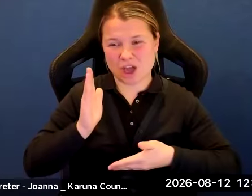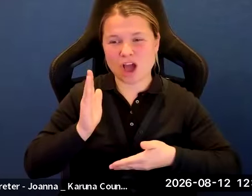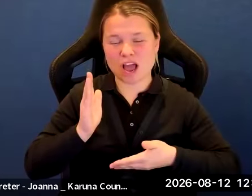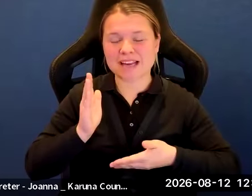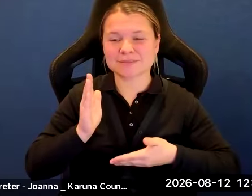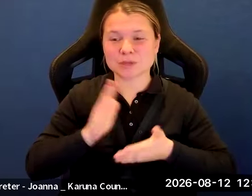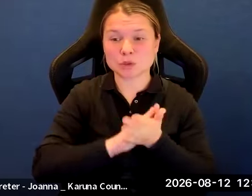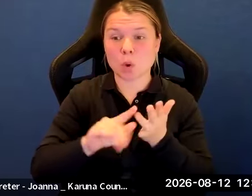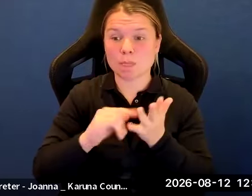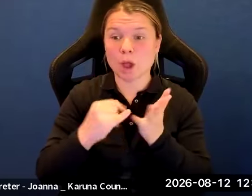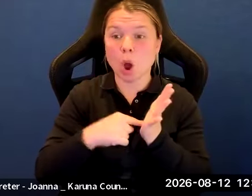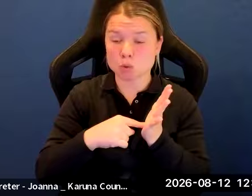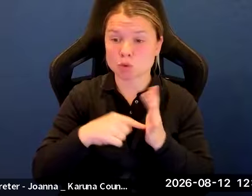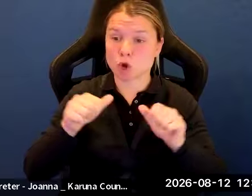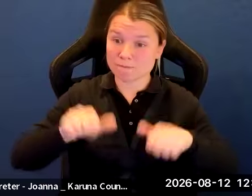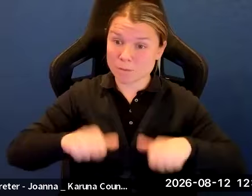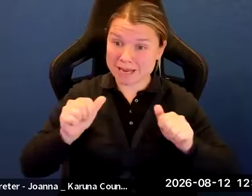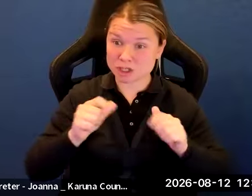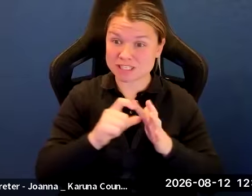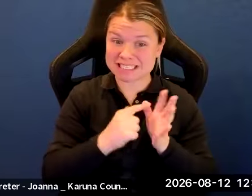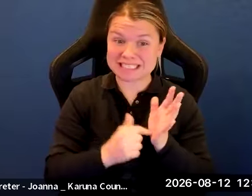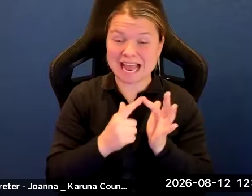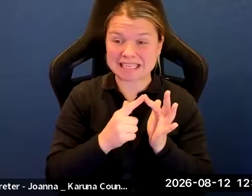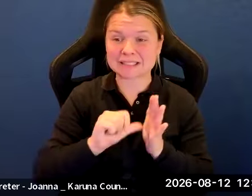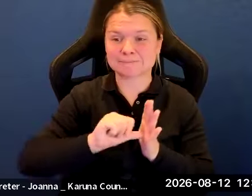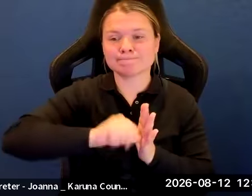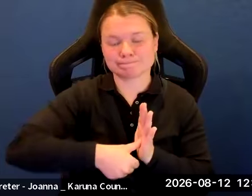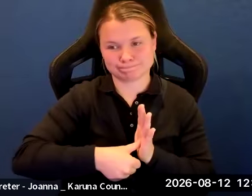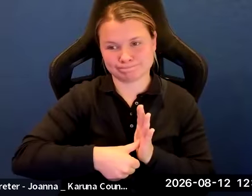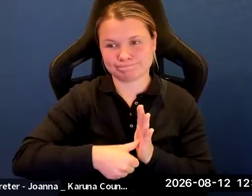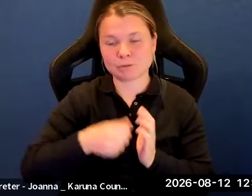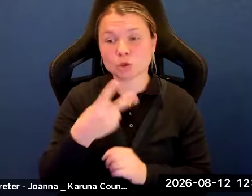want to note that NDRP's funding comes with fixed